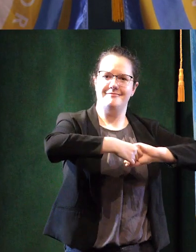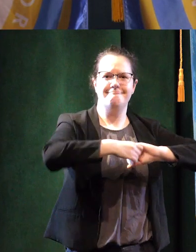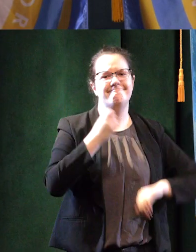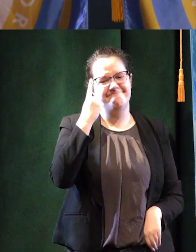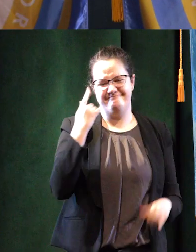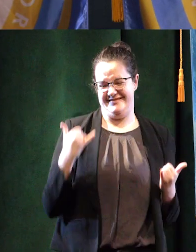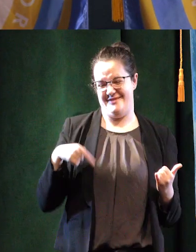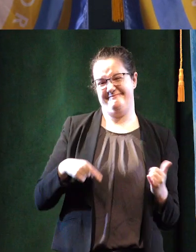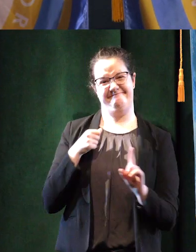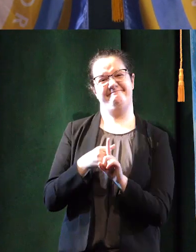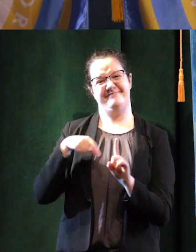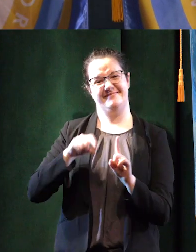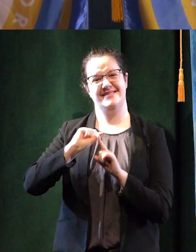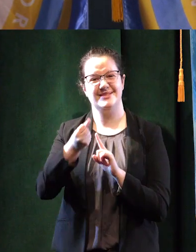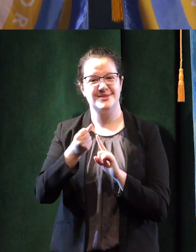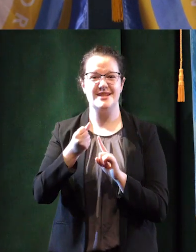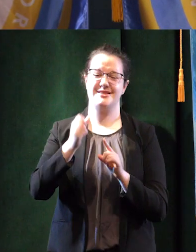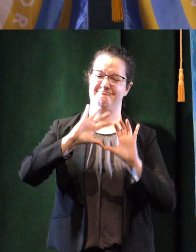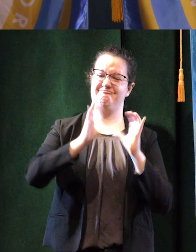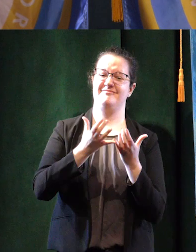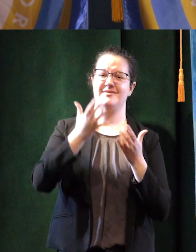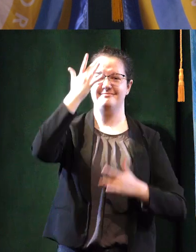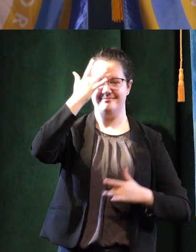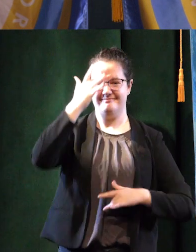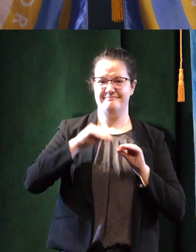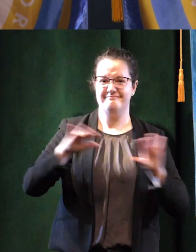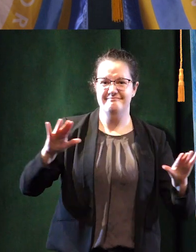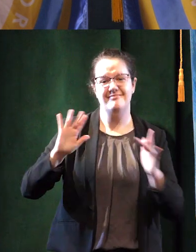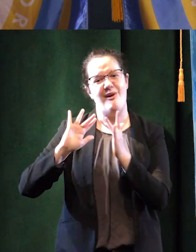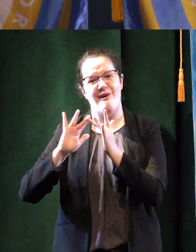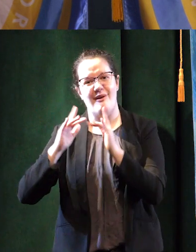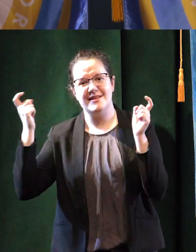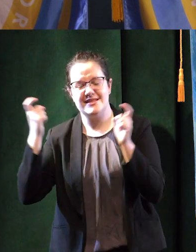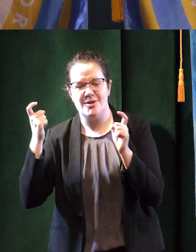here in the midst of a global pandemic a virtual ceremony small gatherings no